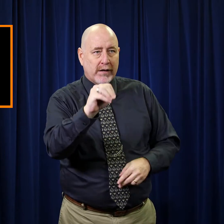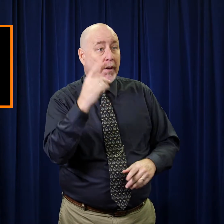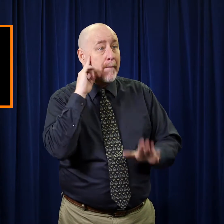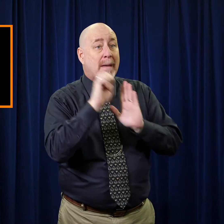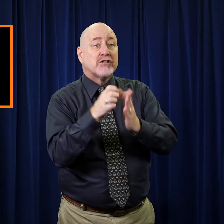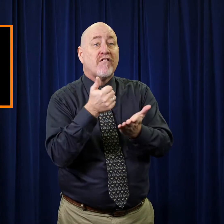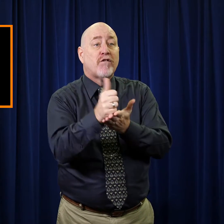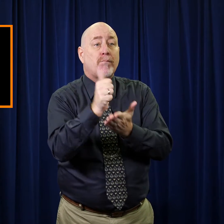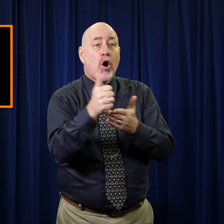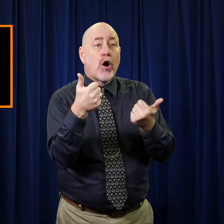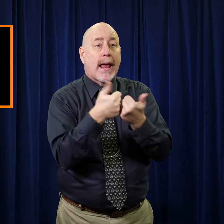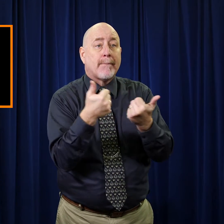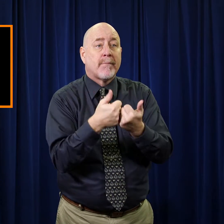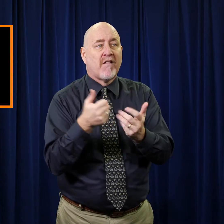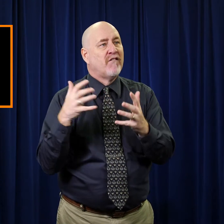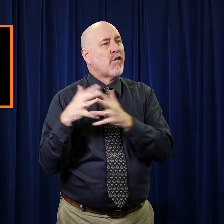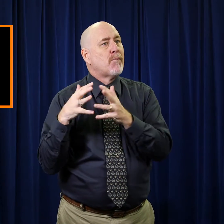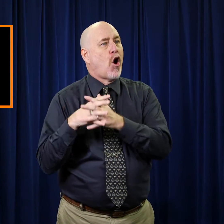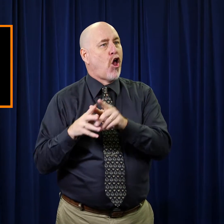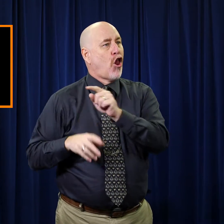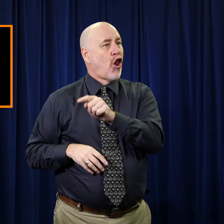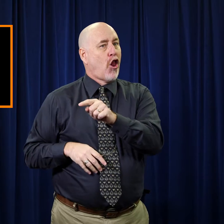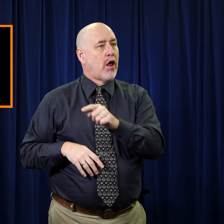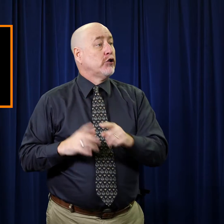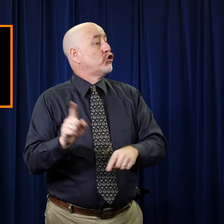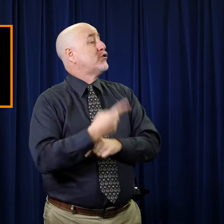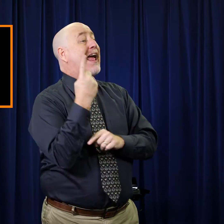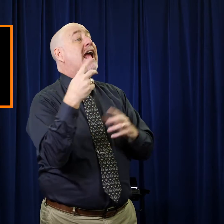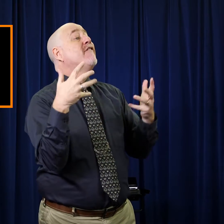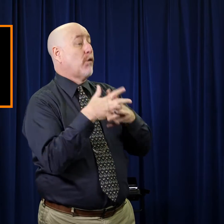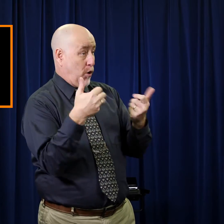freedom. Imagine a football game and you say we're going to play football, but